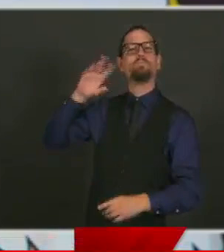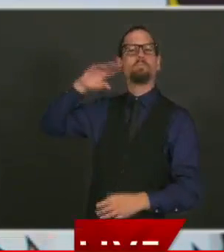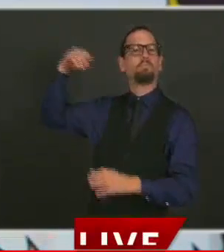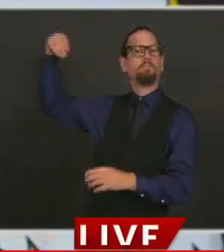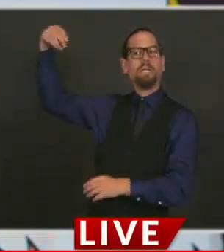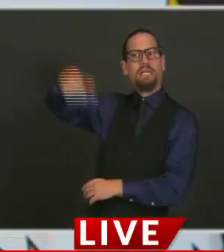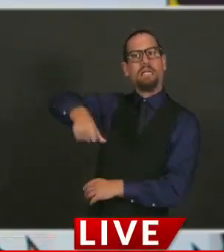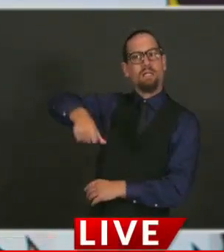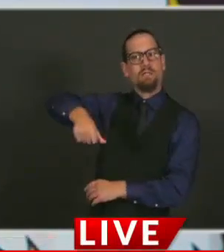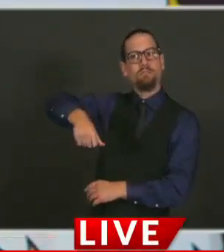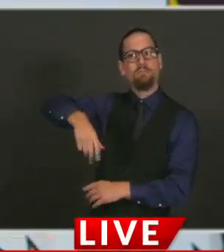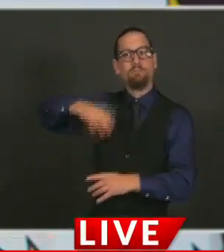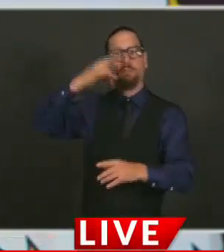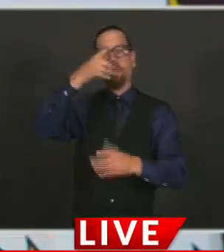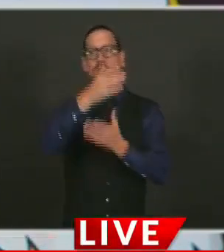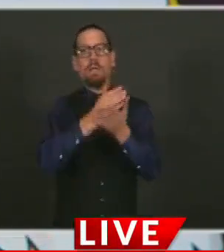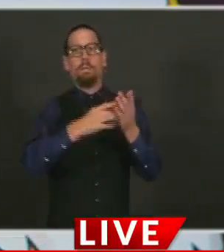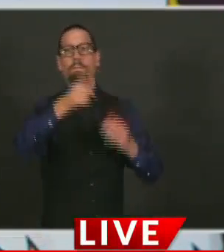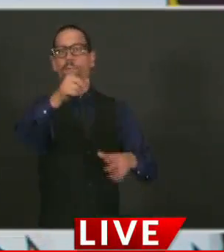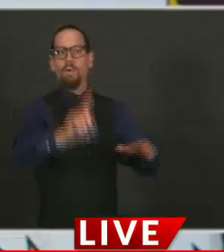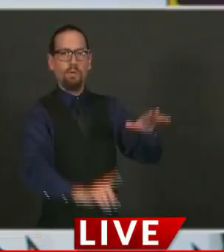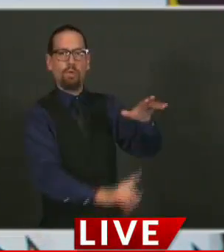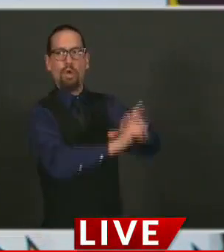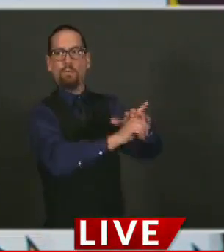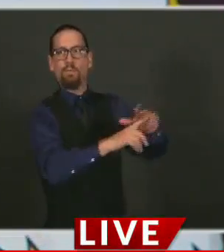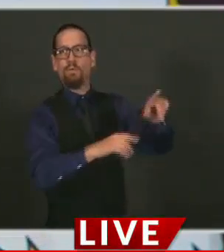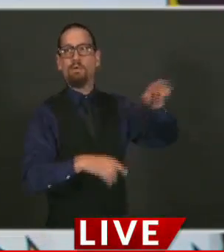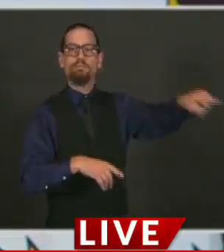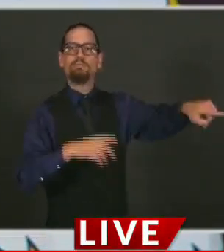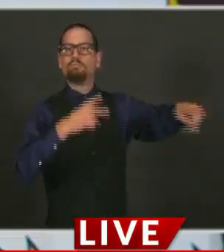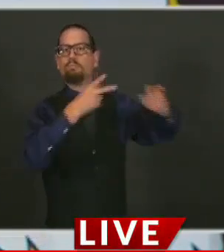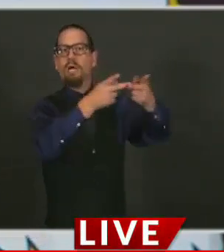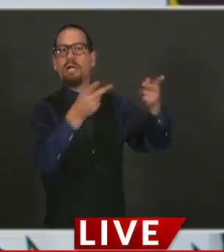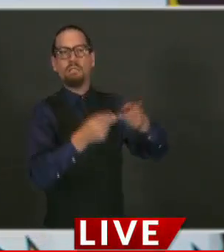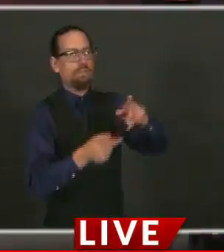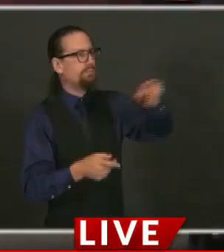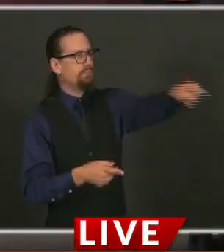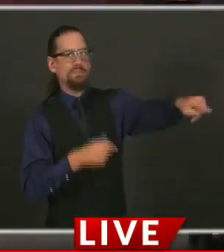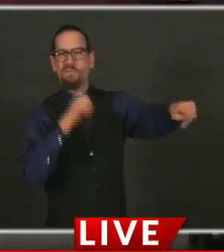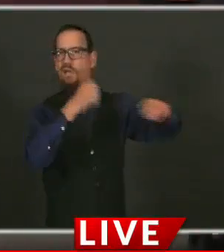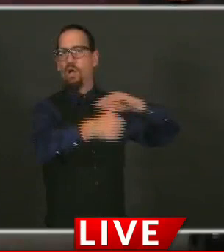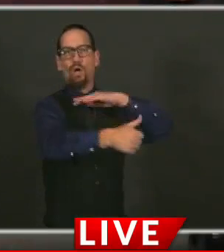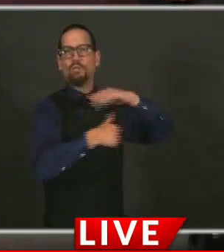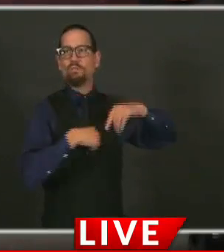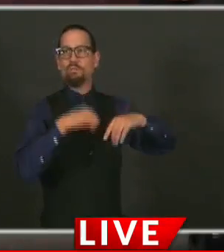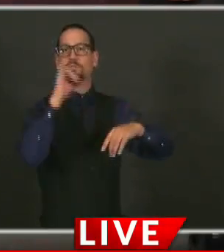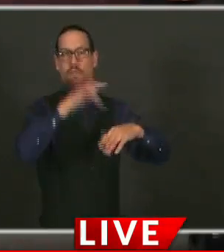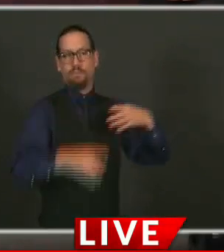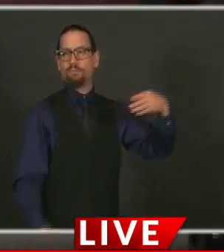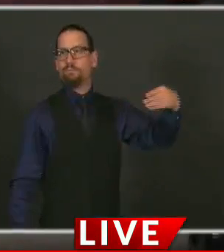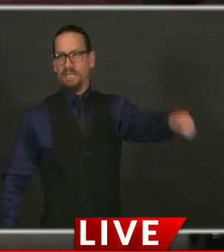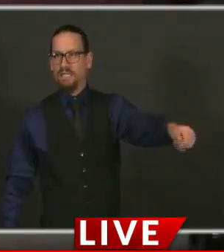PORTAL, WE WILL NOT CHARGE YOU. I KNOW SOME PEOPLE ARE GOING TO OTHER PLACES. UNFORTUNATELY SOME PRIVATE LABS ARE CHARGING.